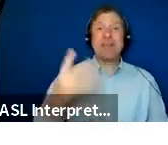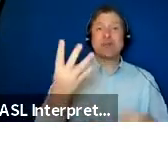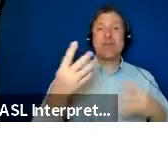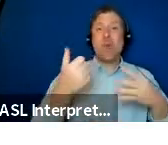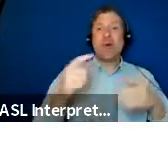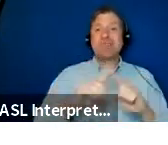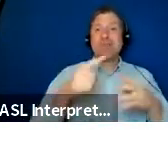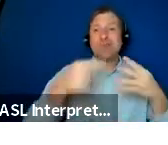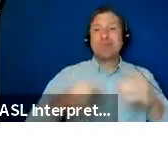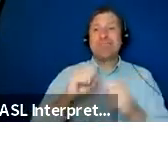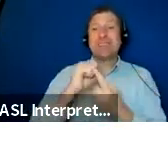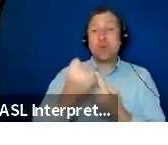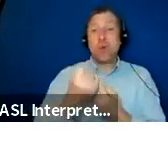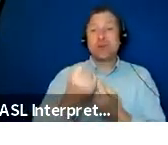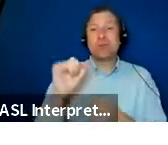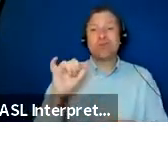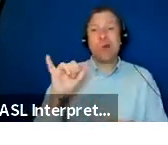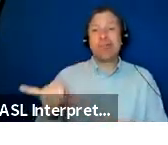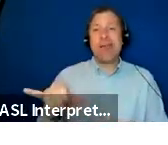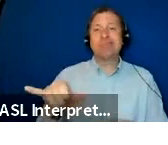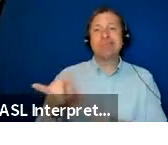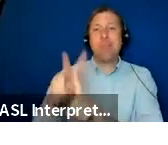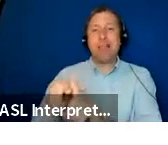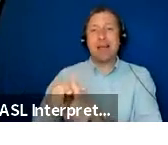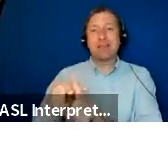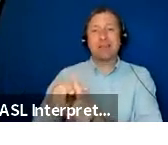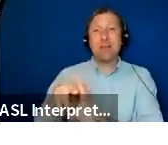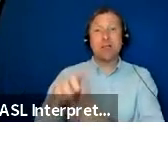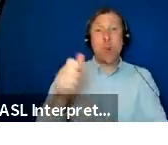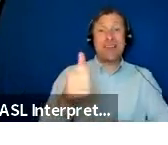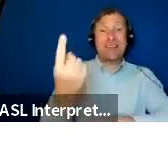beyond that where this applies. There will be 10 days of COVID paid sick leave